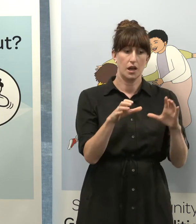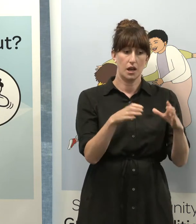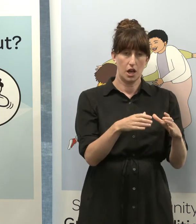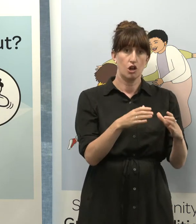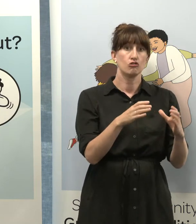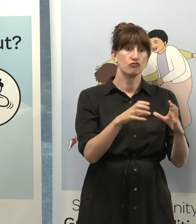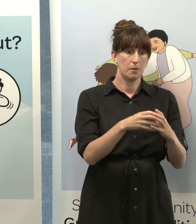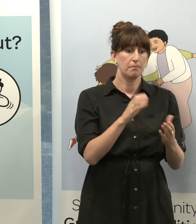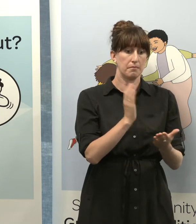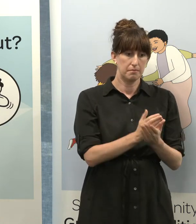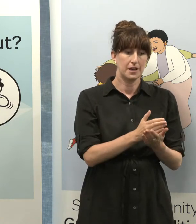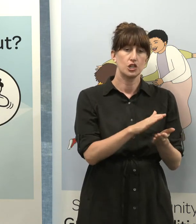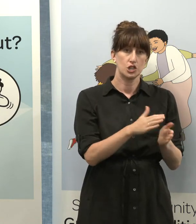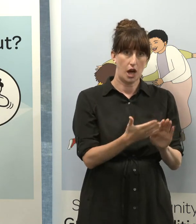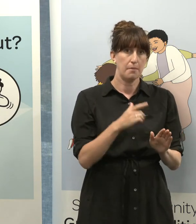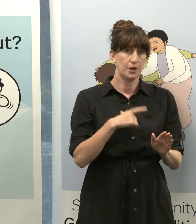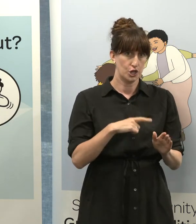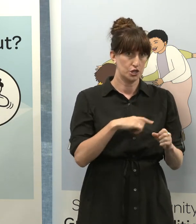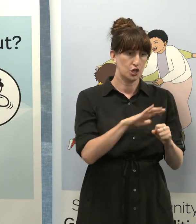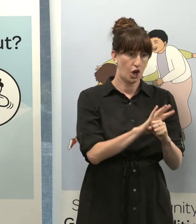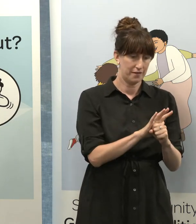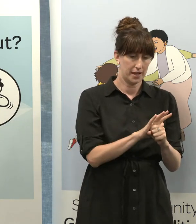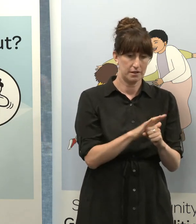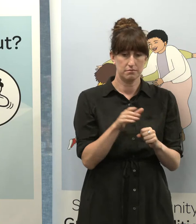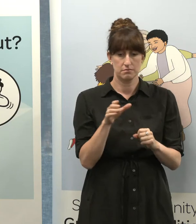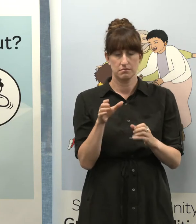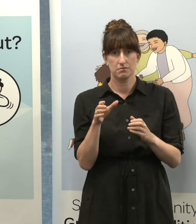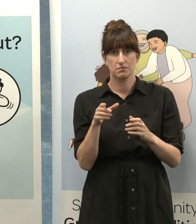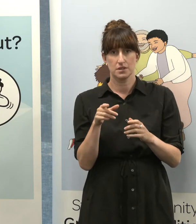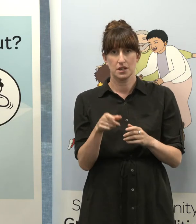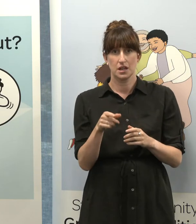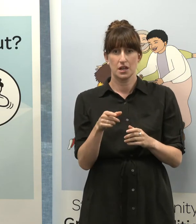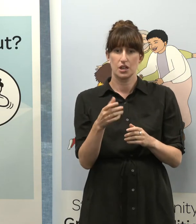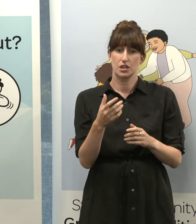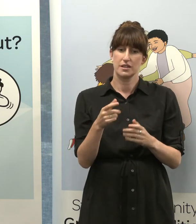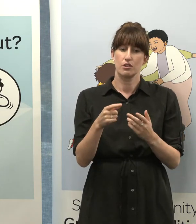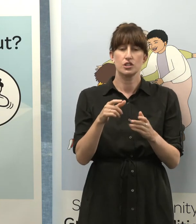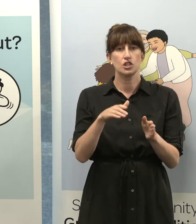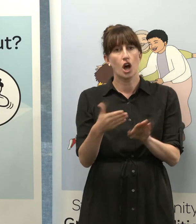And we will also break that down into those three